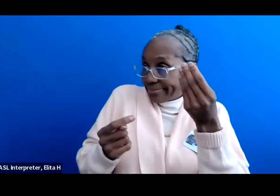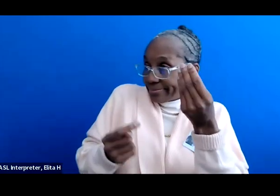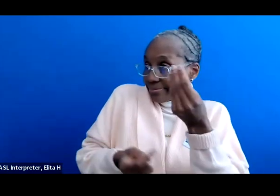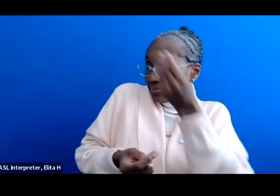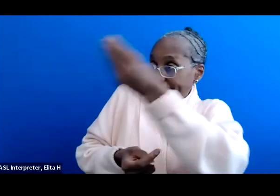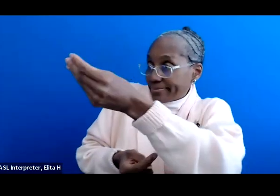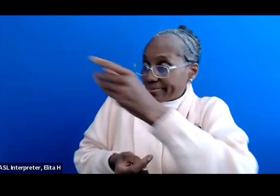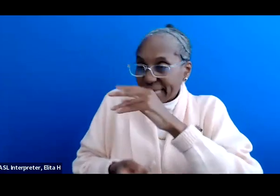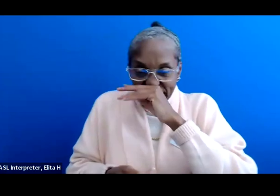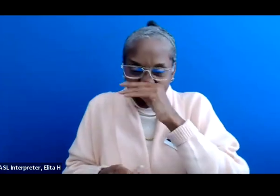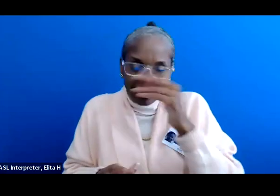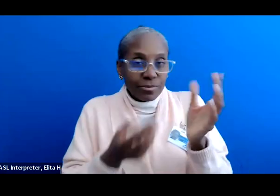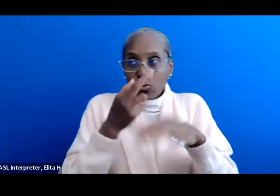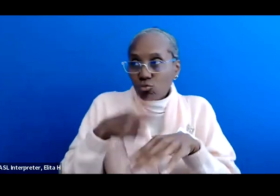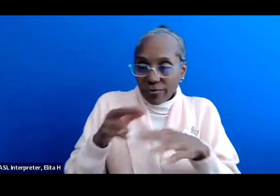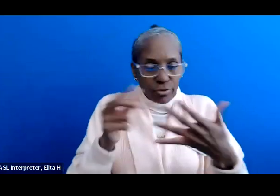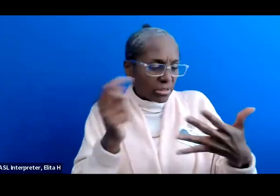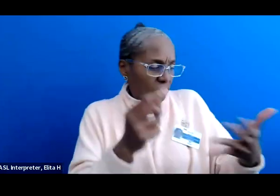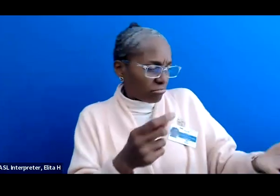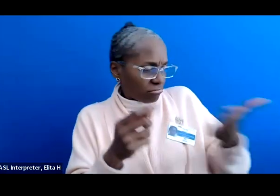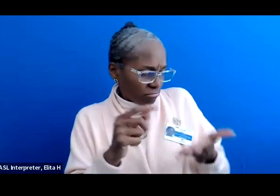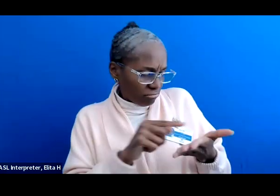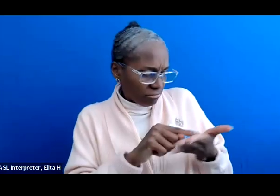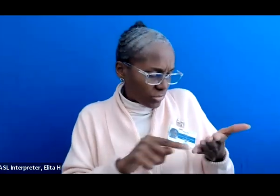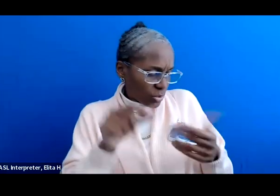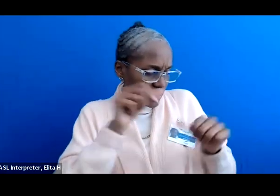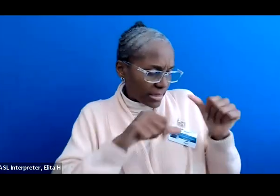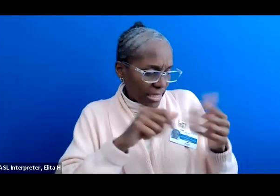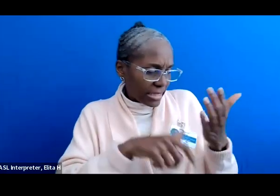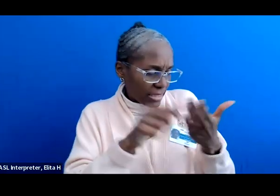It has the references on it to scientific literature, all for the physicians."